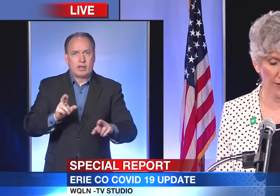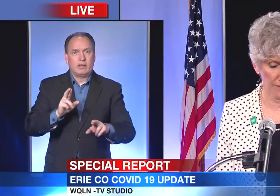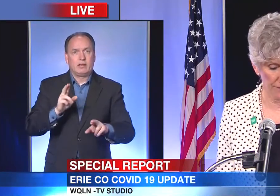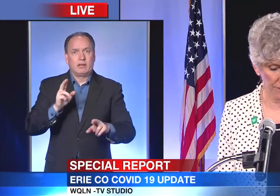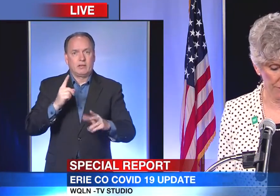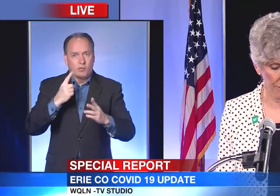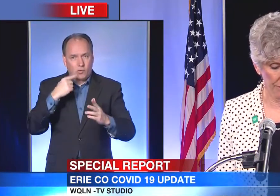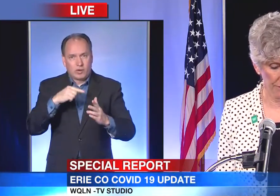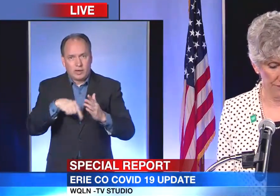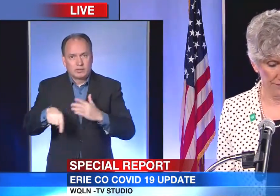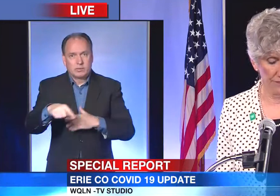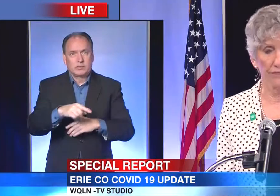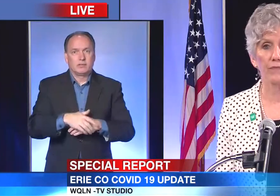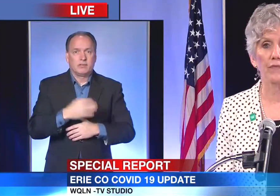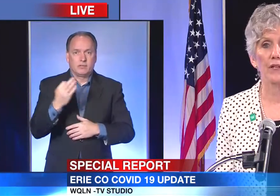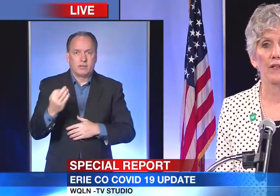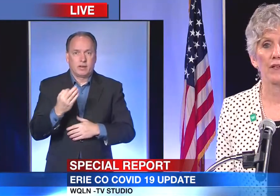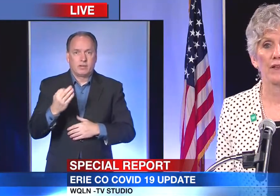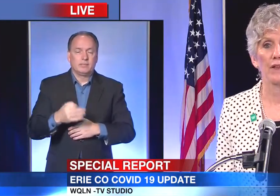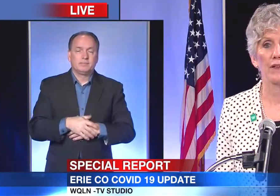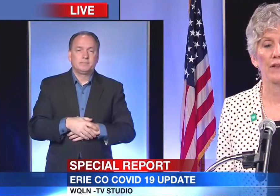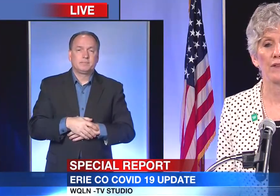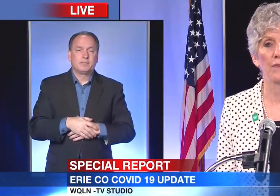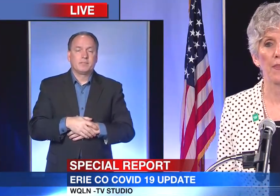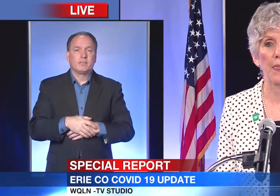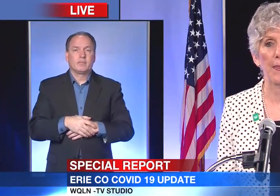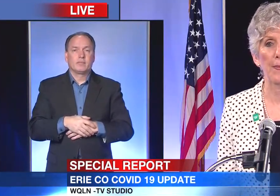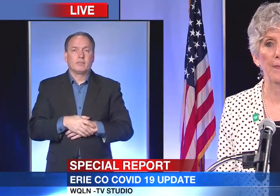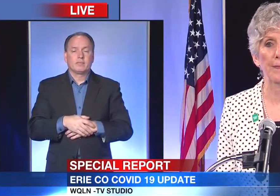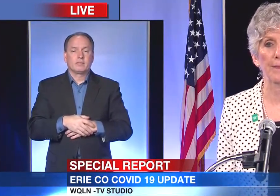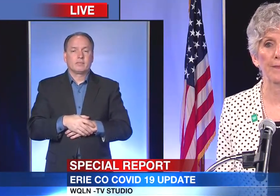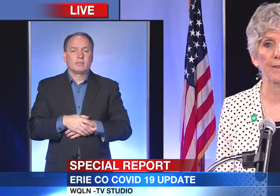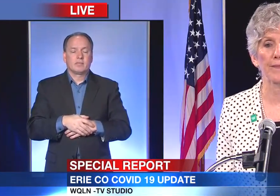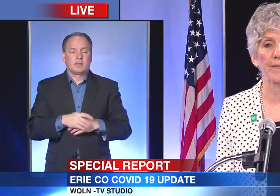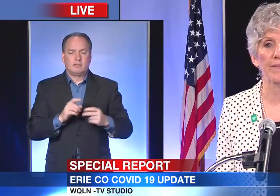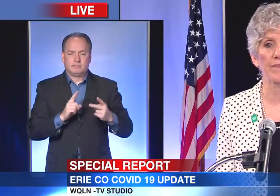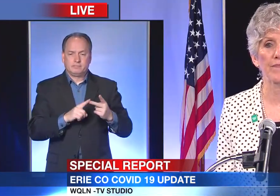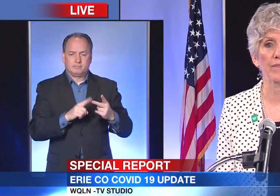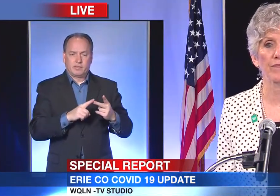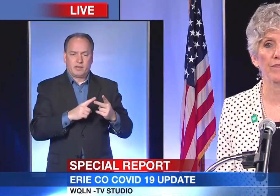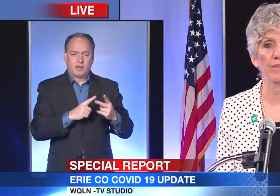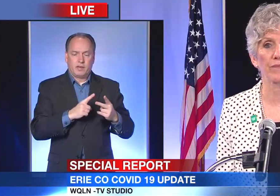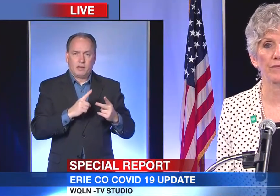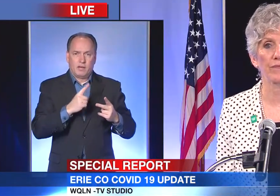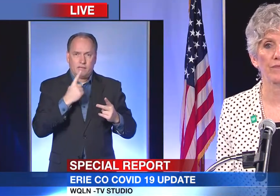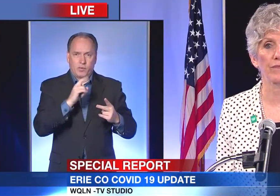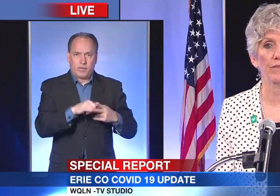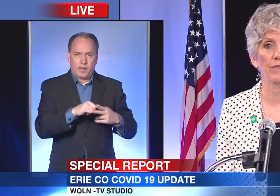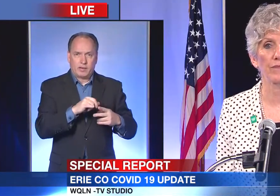PLAN TOGETHER SO YOU KNOW WHAT YOU'RE GOING TO DO COME NEXT FRIDAY. AND IF YOU LOOK TOWARD